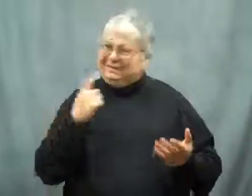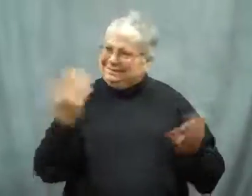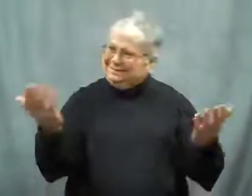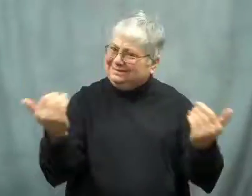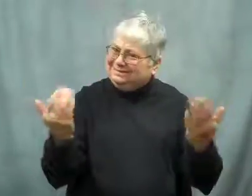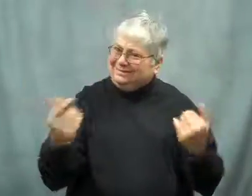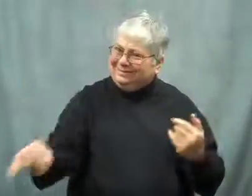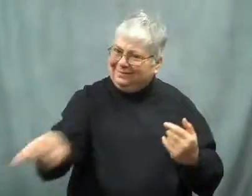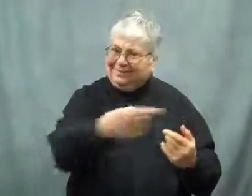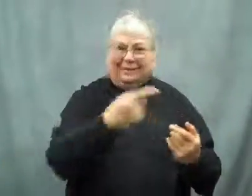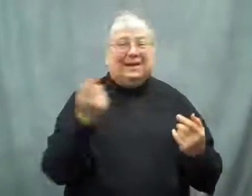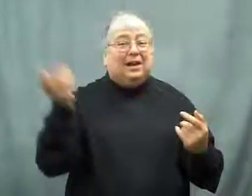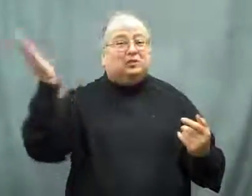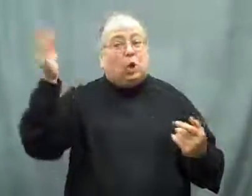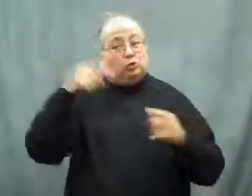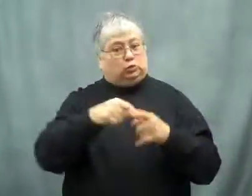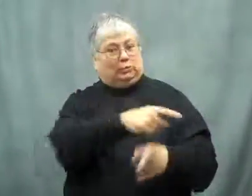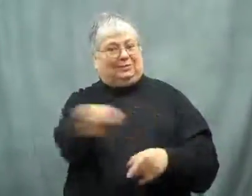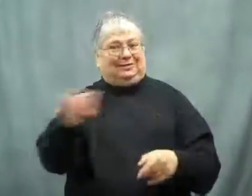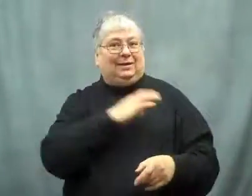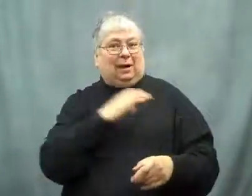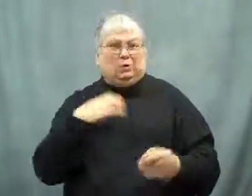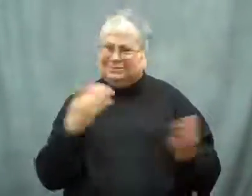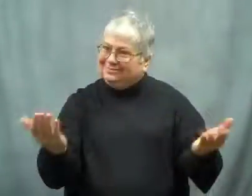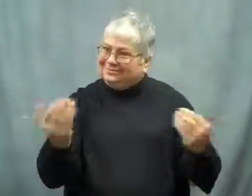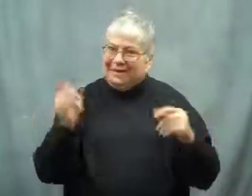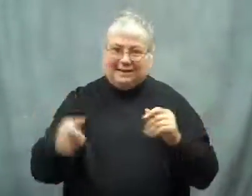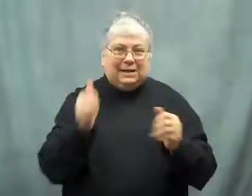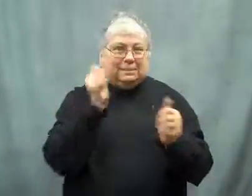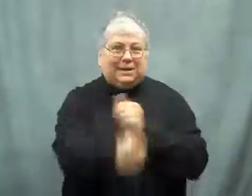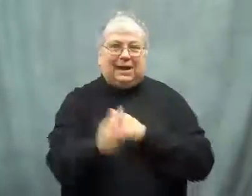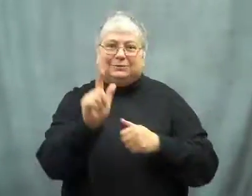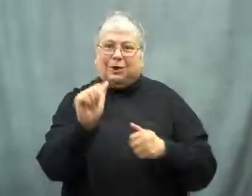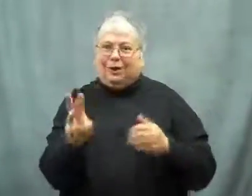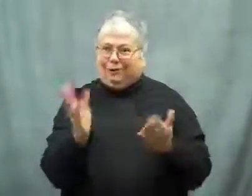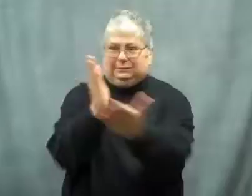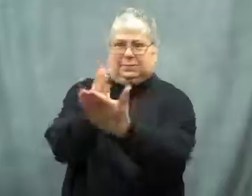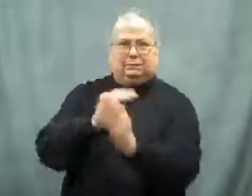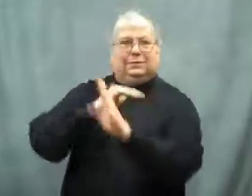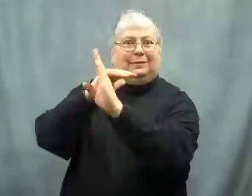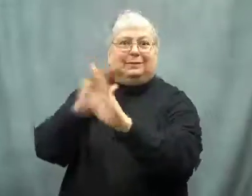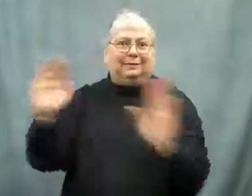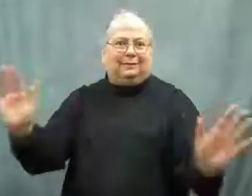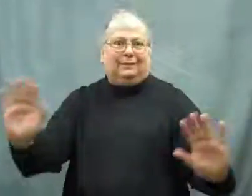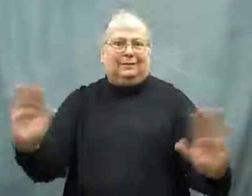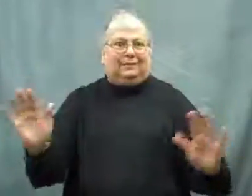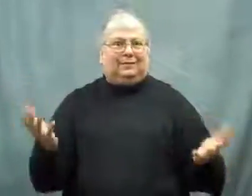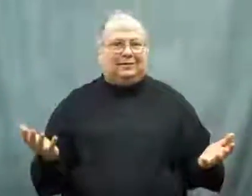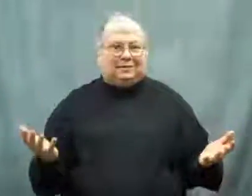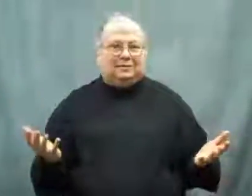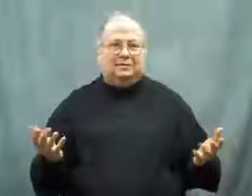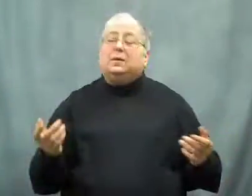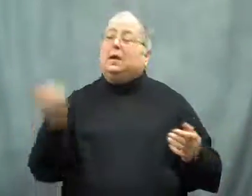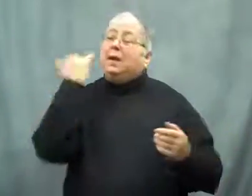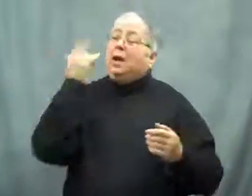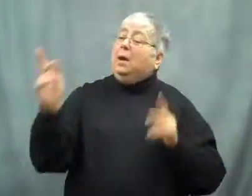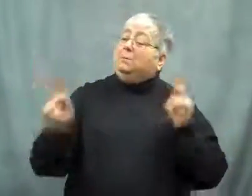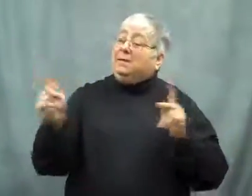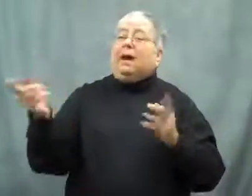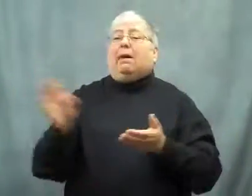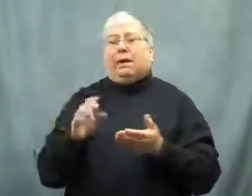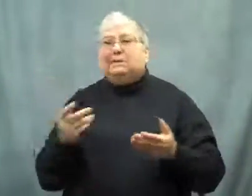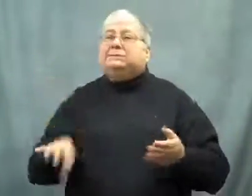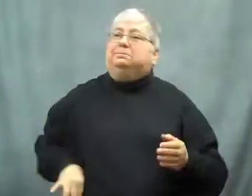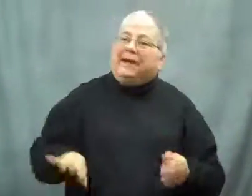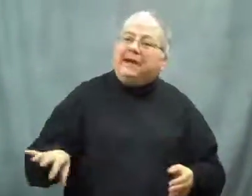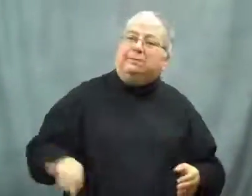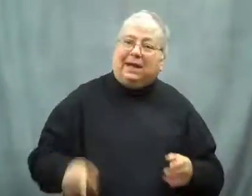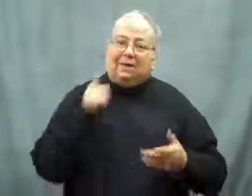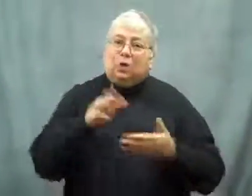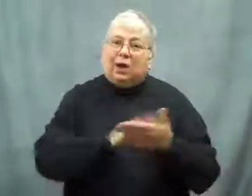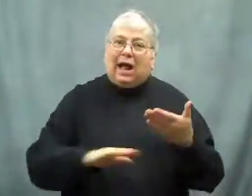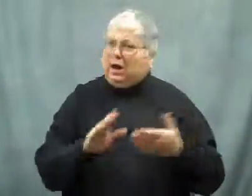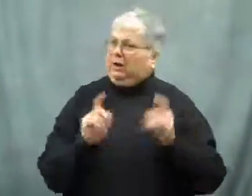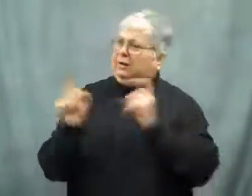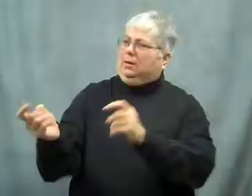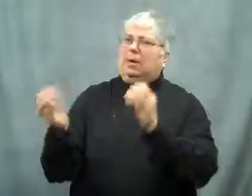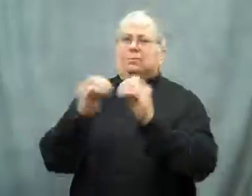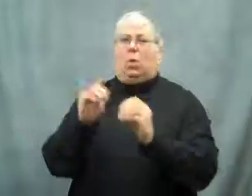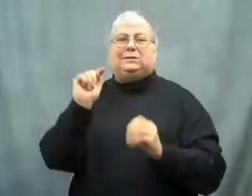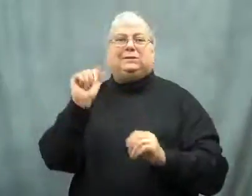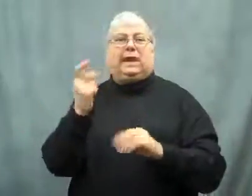He urged Congress to pass a law stopping this from happening.